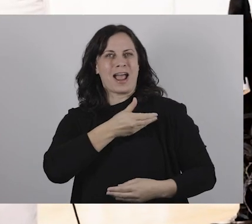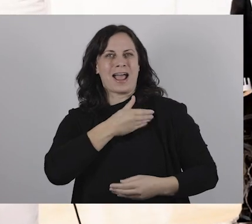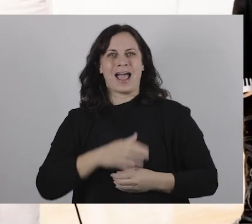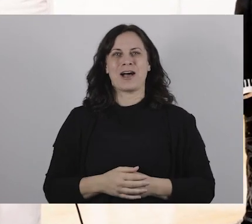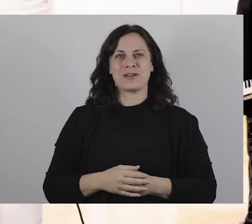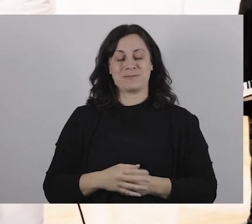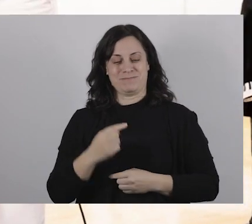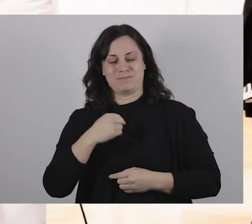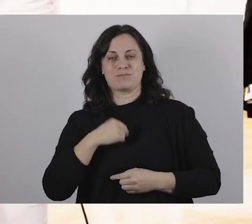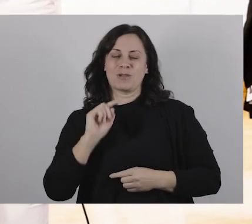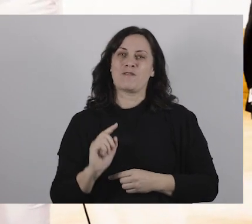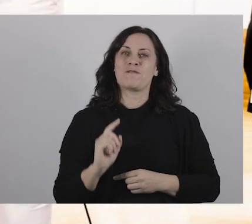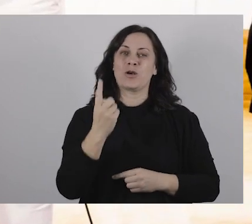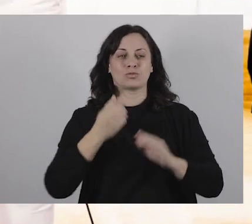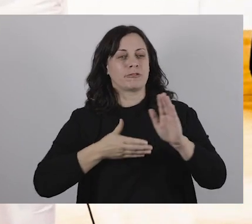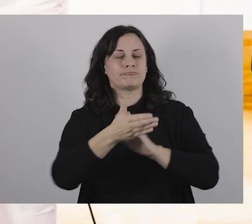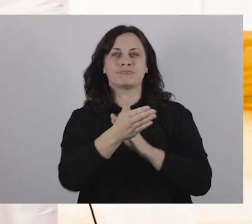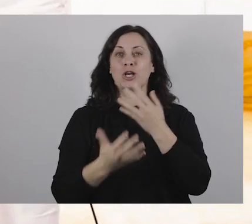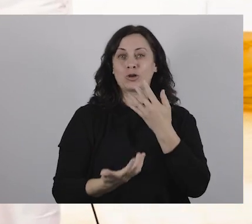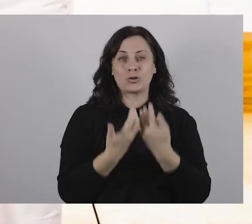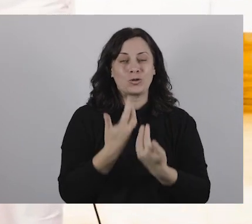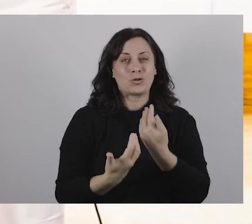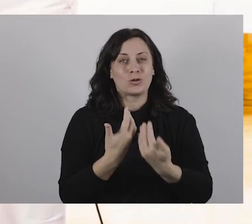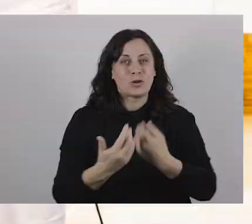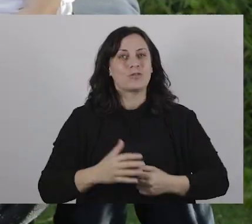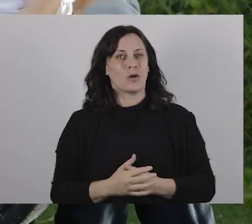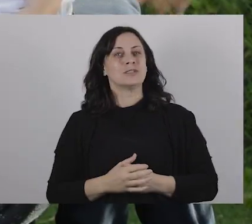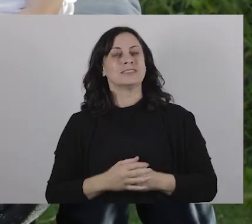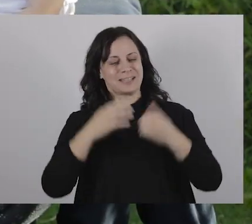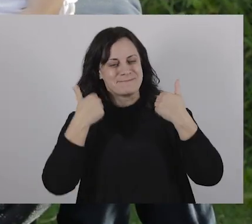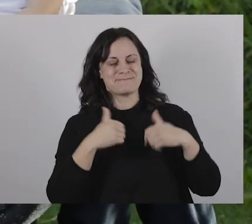I'm also the first of my whānau to come out of university as well,